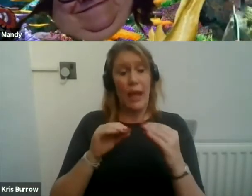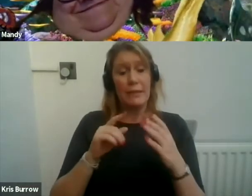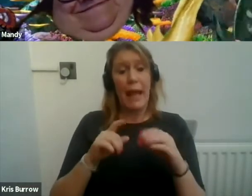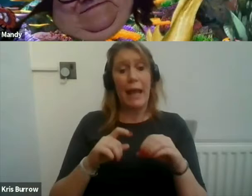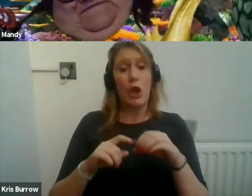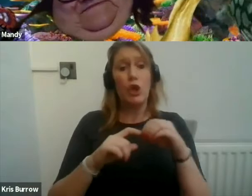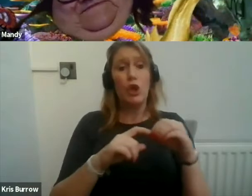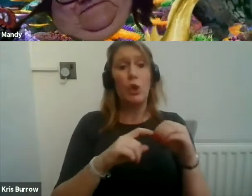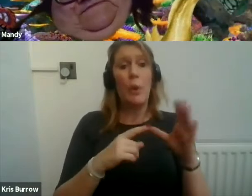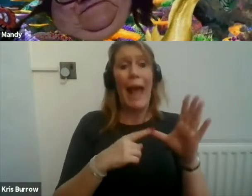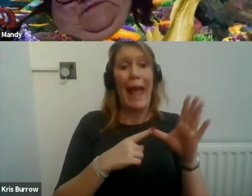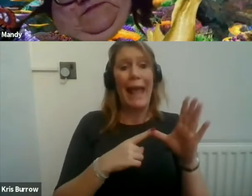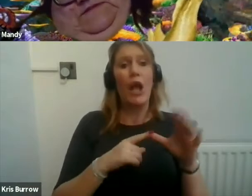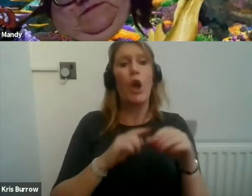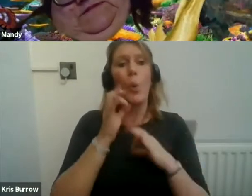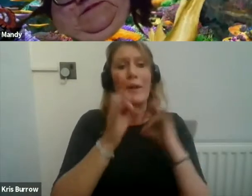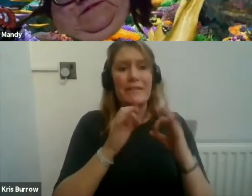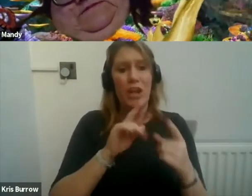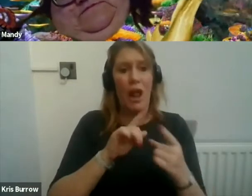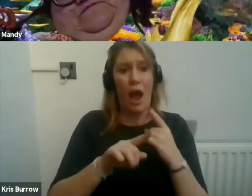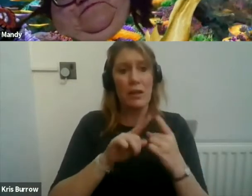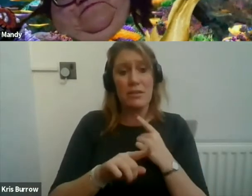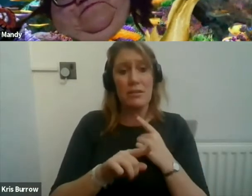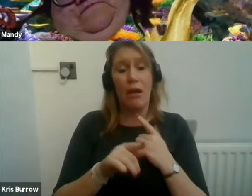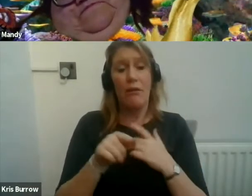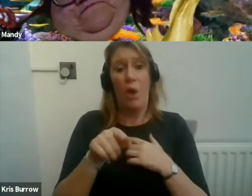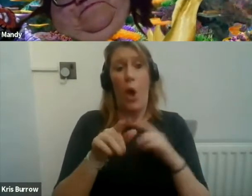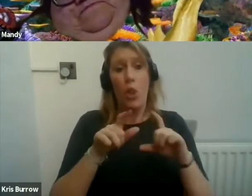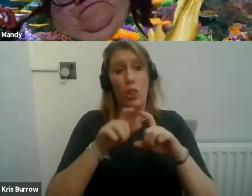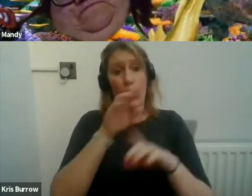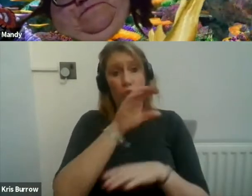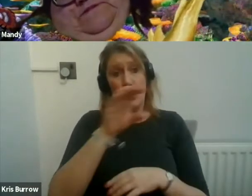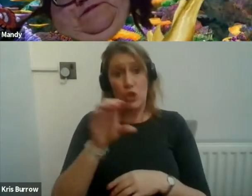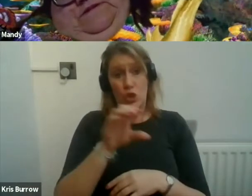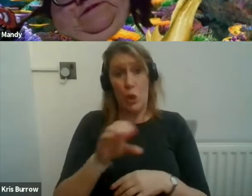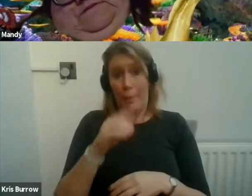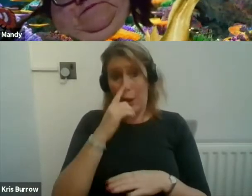a Q&A facility on the Zoom function. So